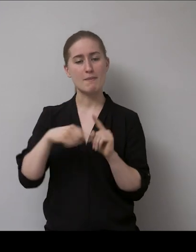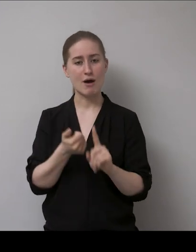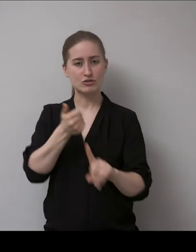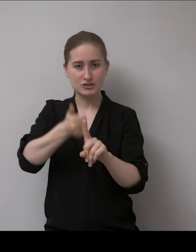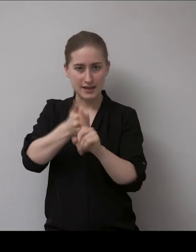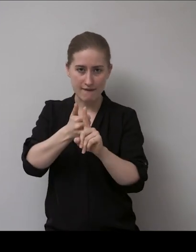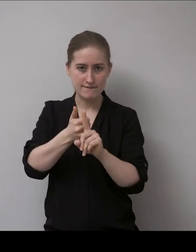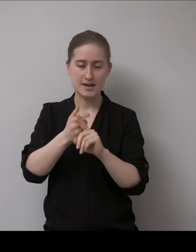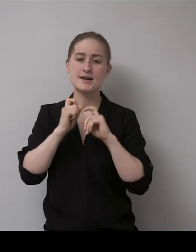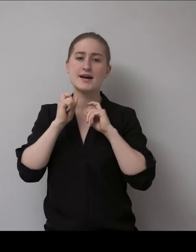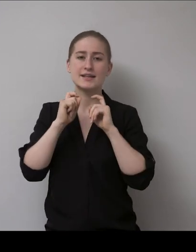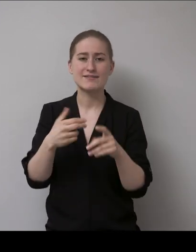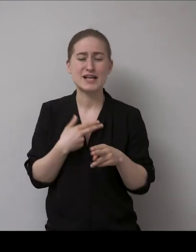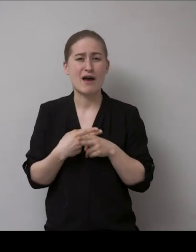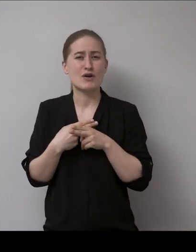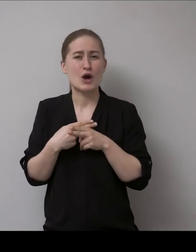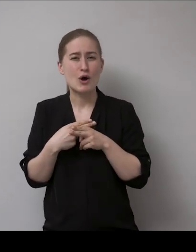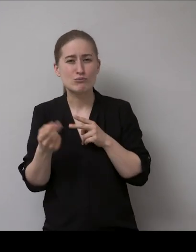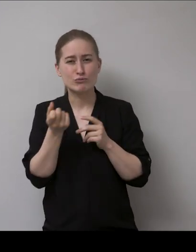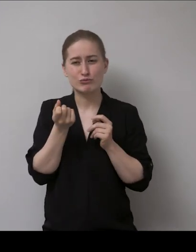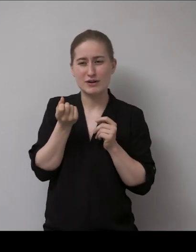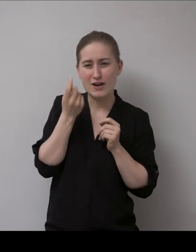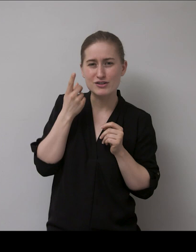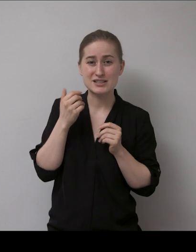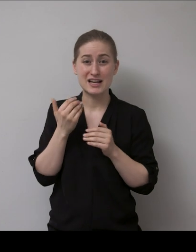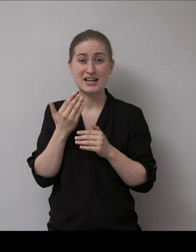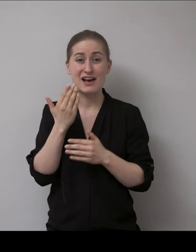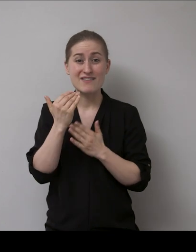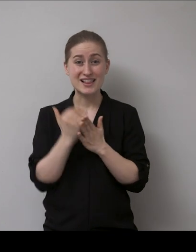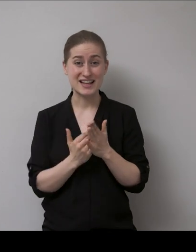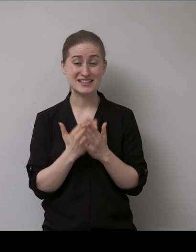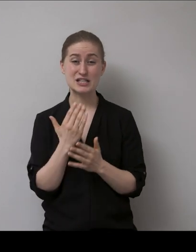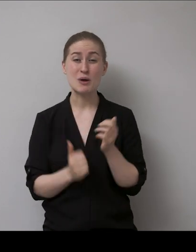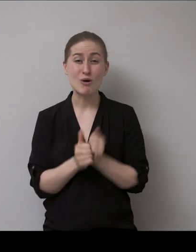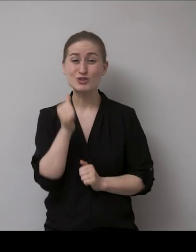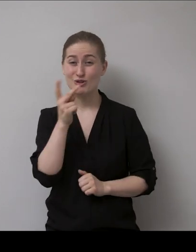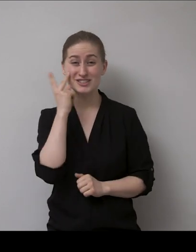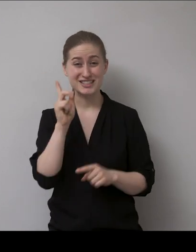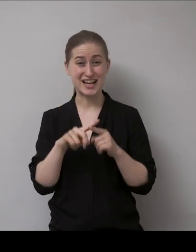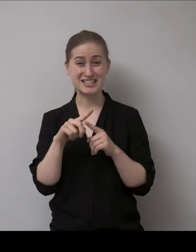A gift to have a brief window on some lessons that most don't see until their 50s or 60s.